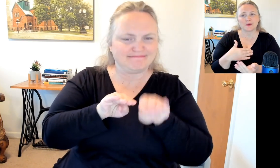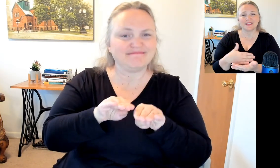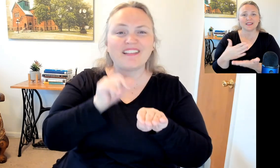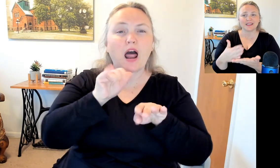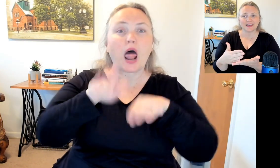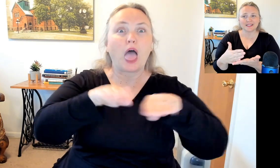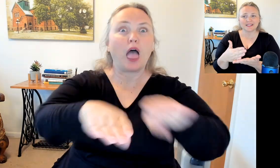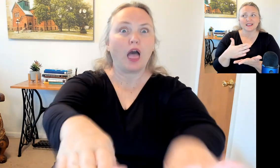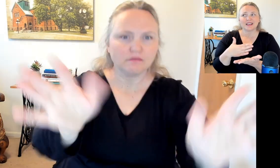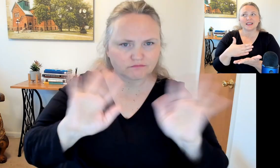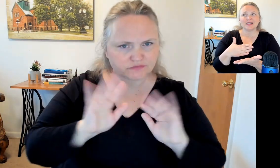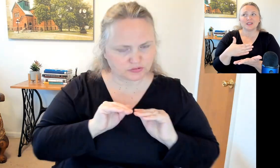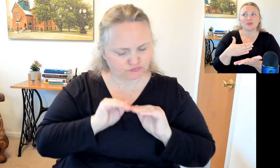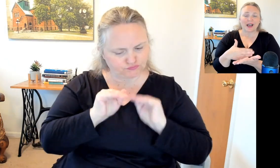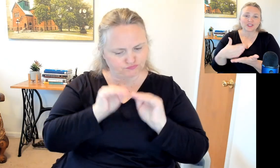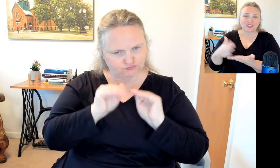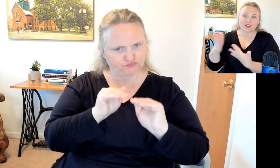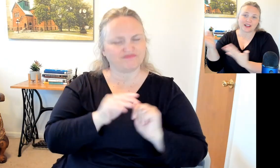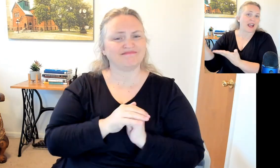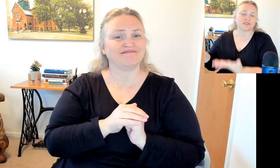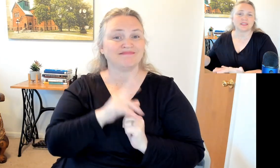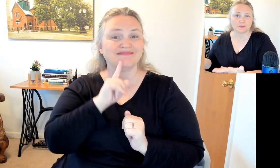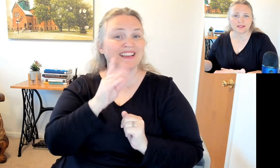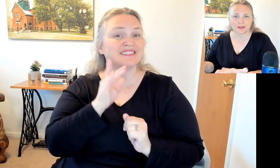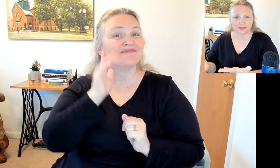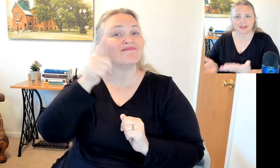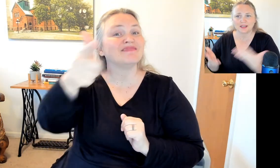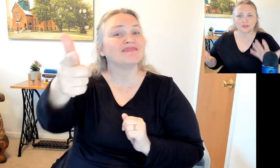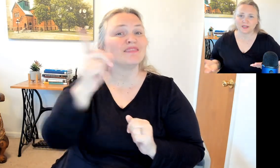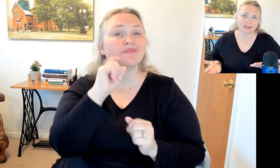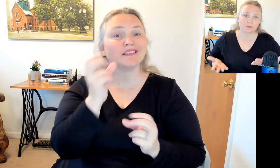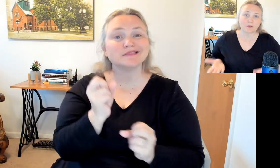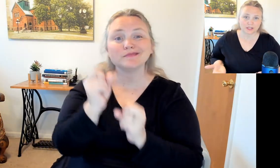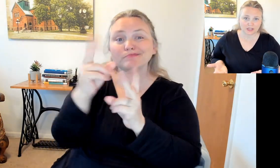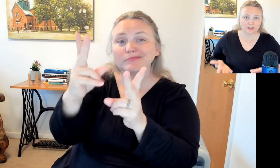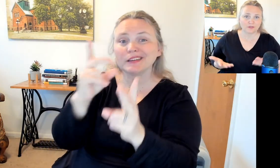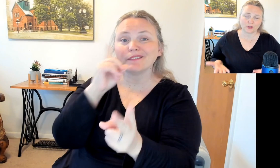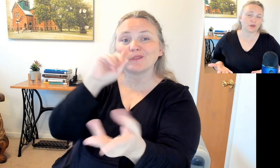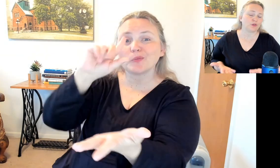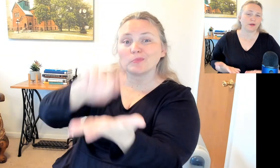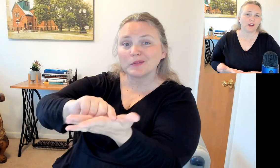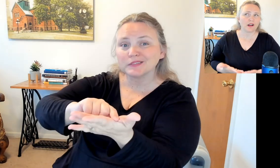Because in the end, you actually are going to have to submit something if you need publishing for your career.